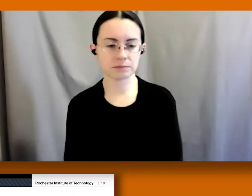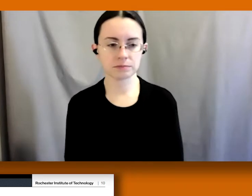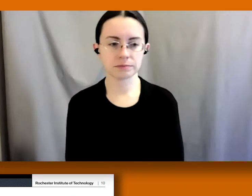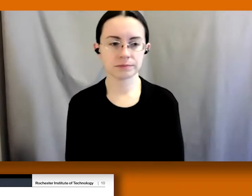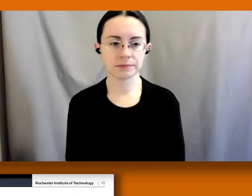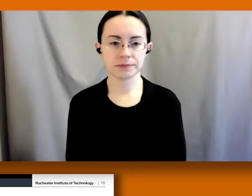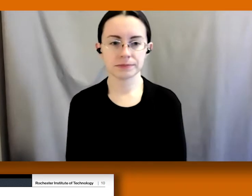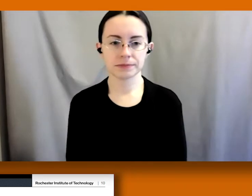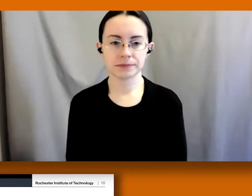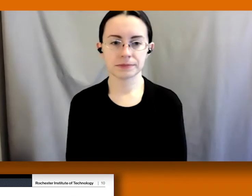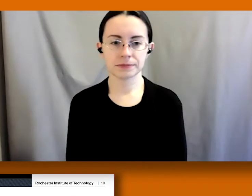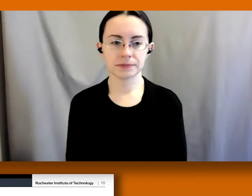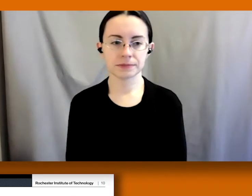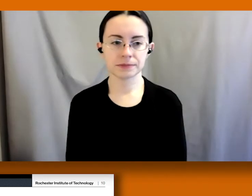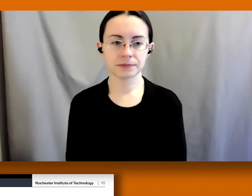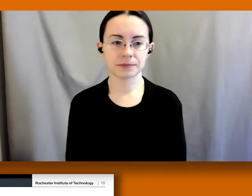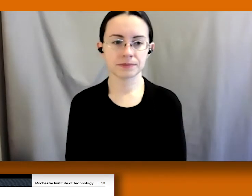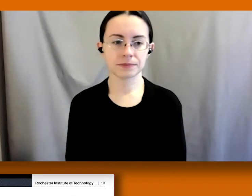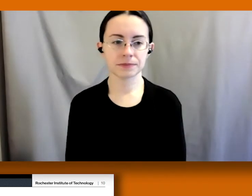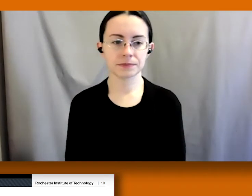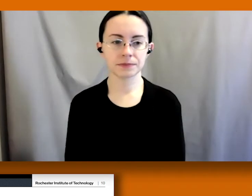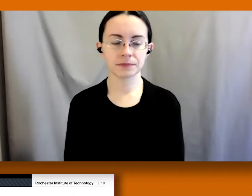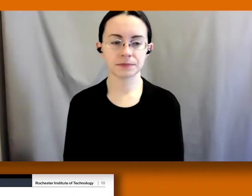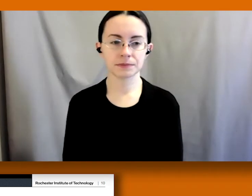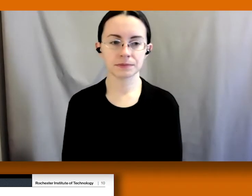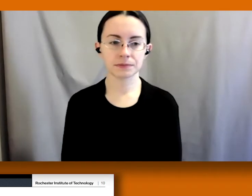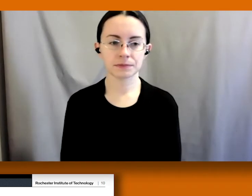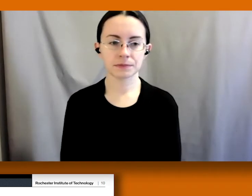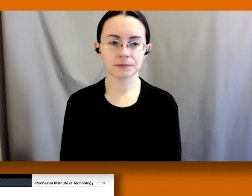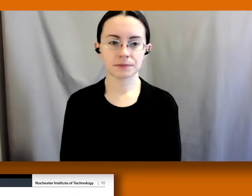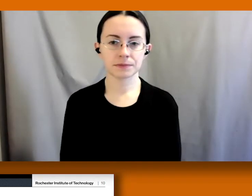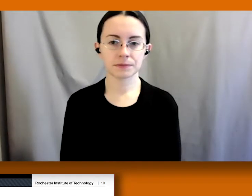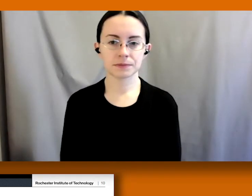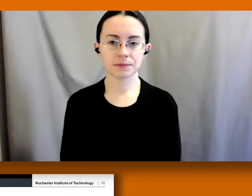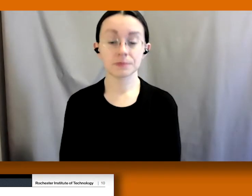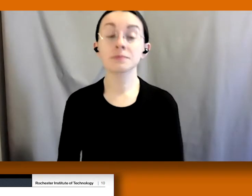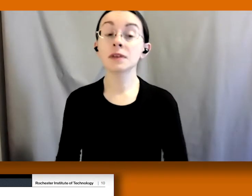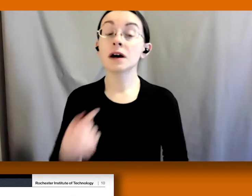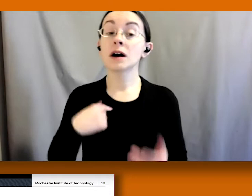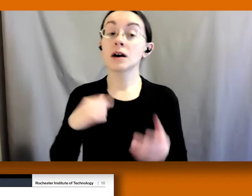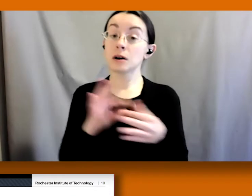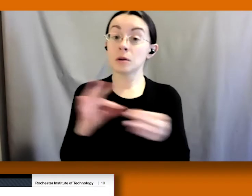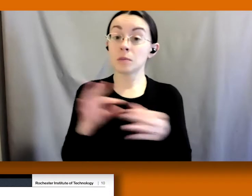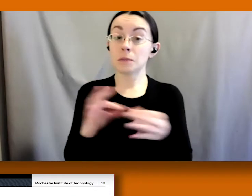Um, I do want to point out, when...when planning for a conference or travel in a future year,